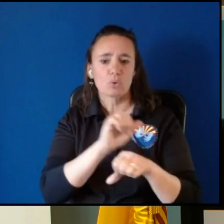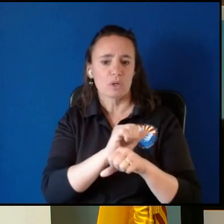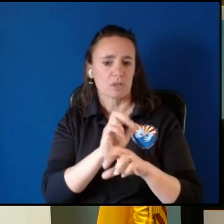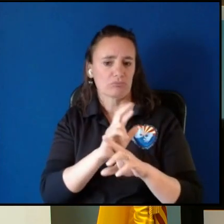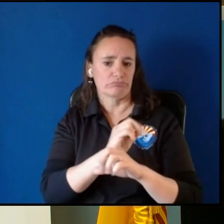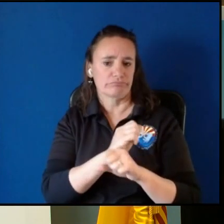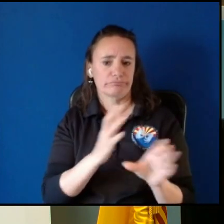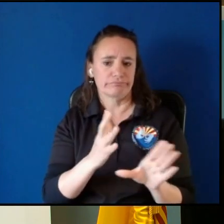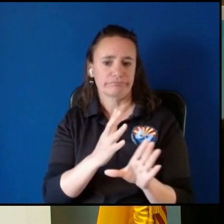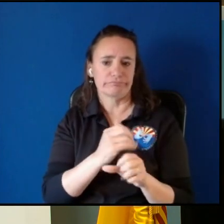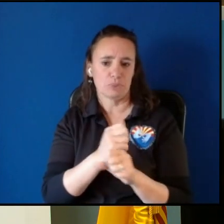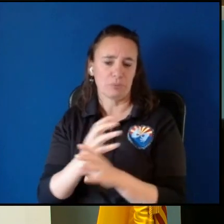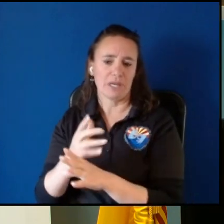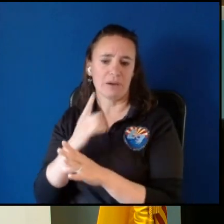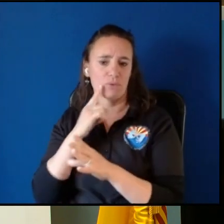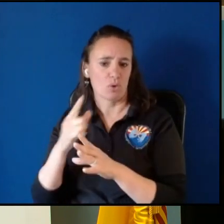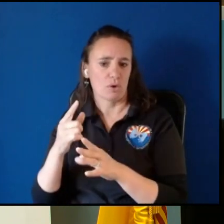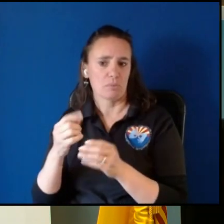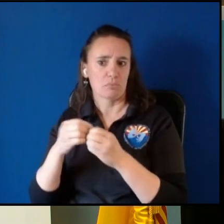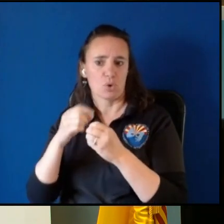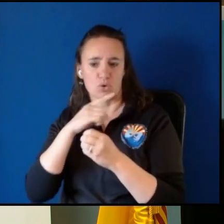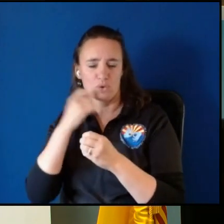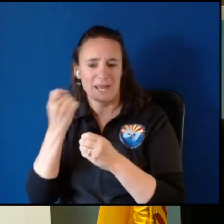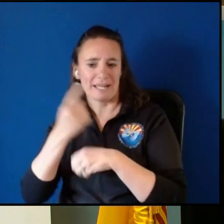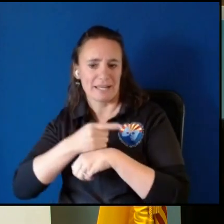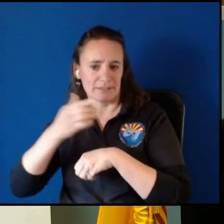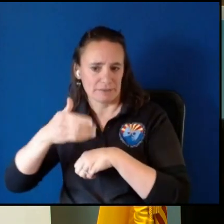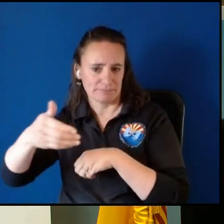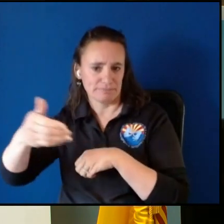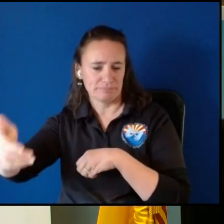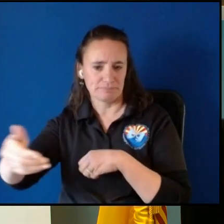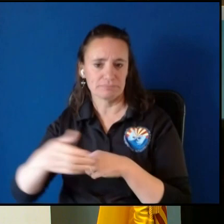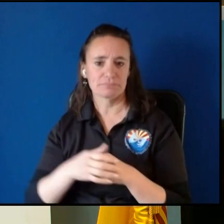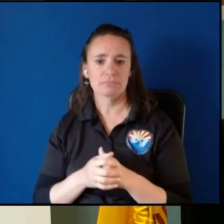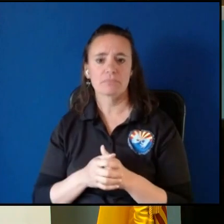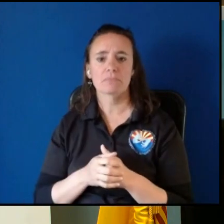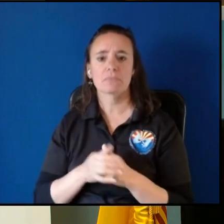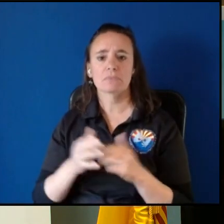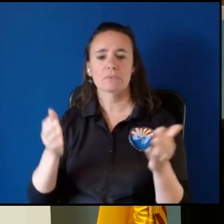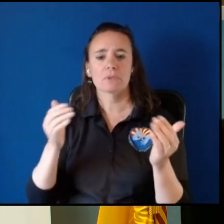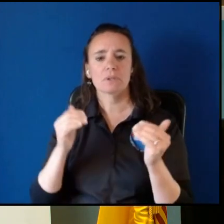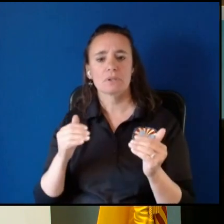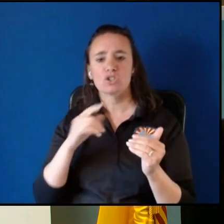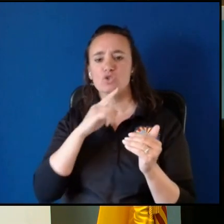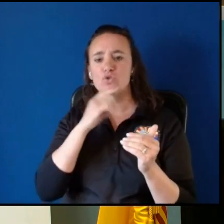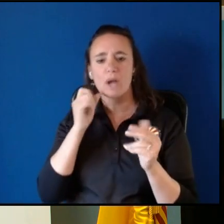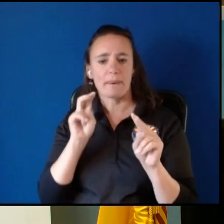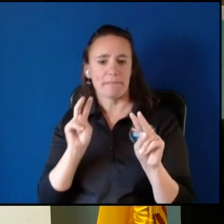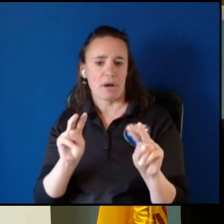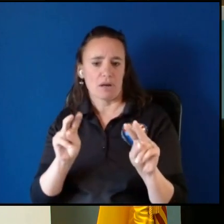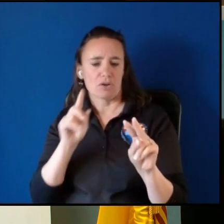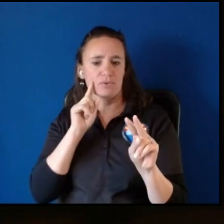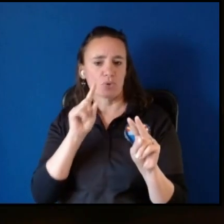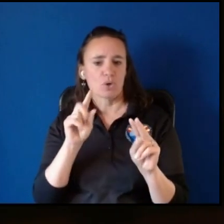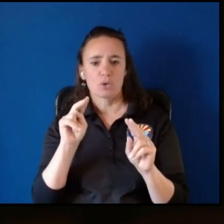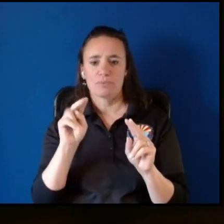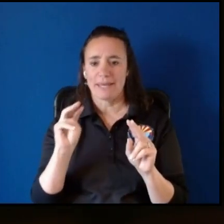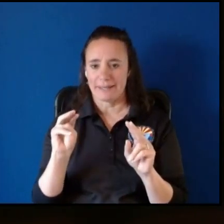slide which is the drought monitor centered on New Mexico. So, what you see here is our area of interest.